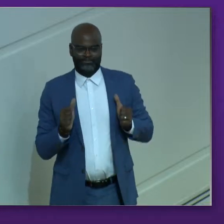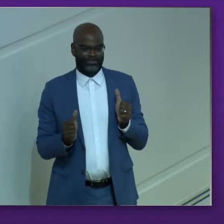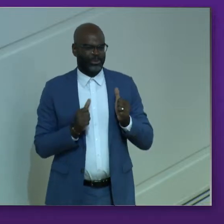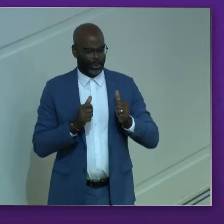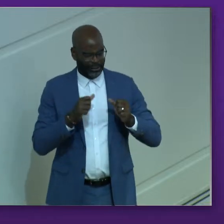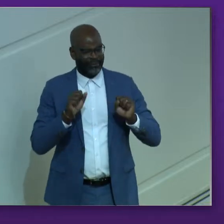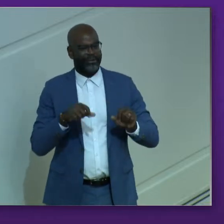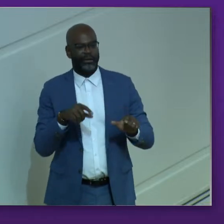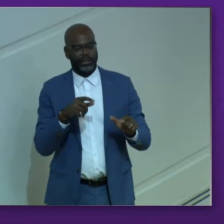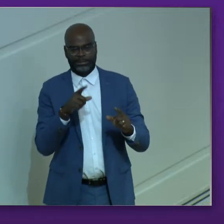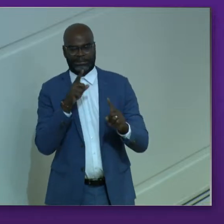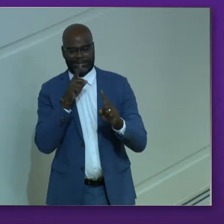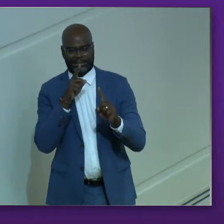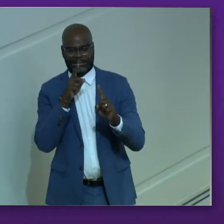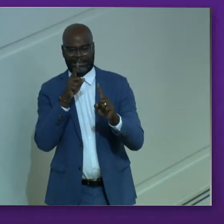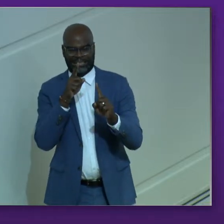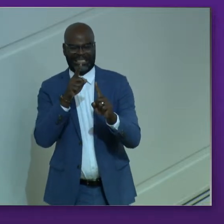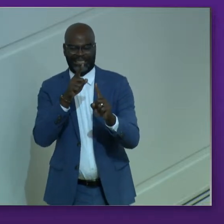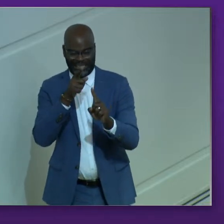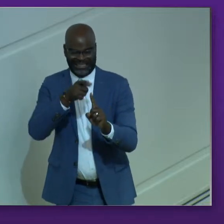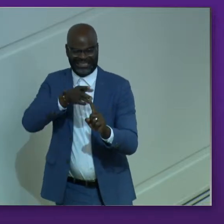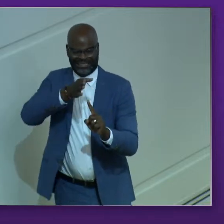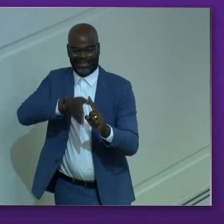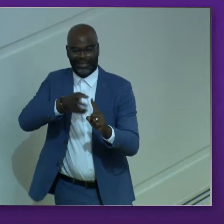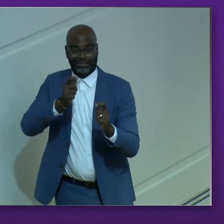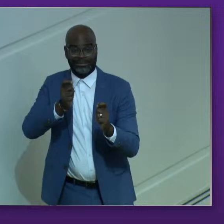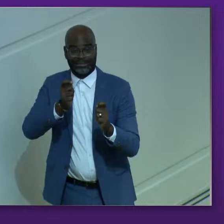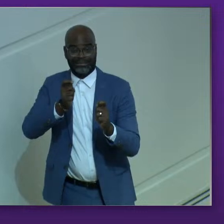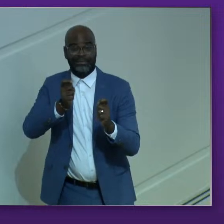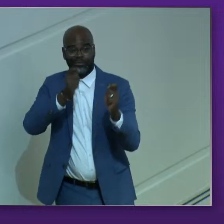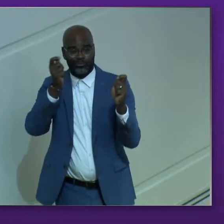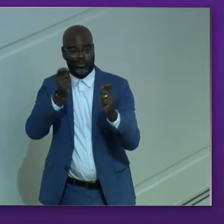ENOUGH SPRING IN OUR STEP TO MAKE IT TO THE ULTIMATE